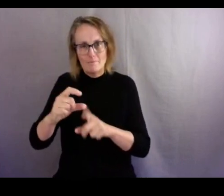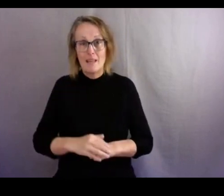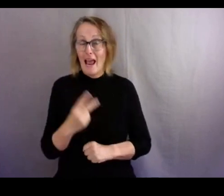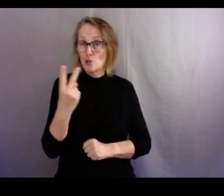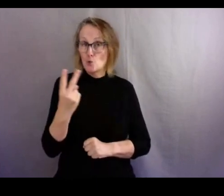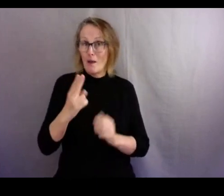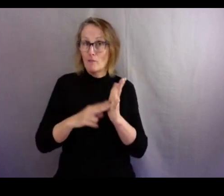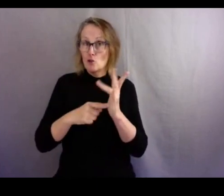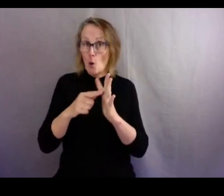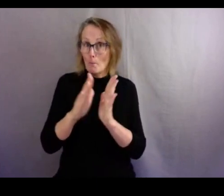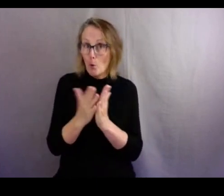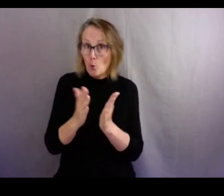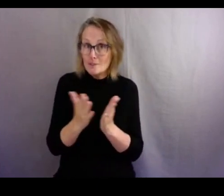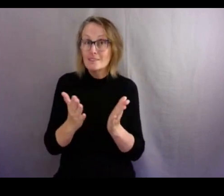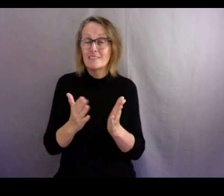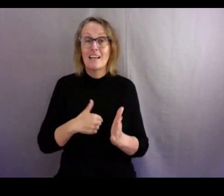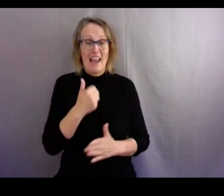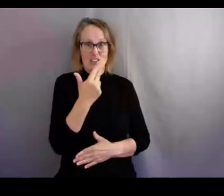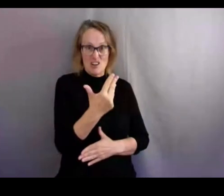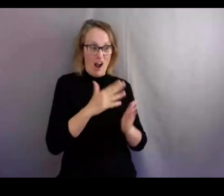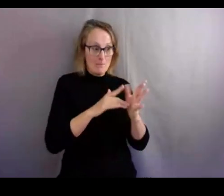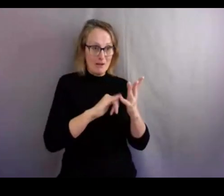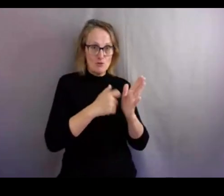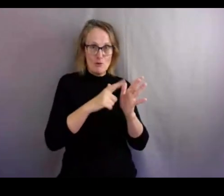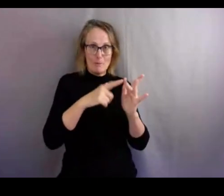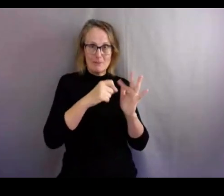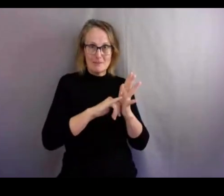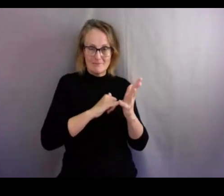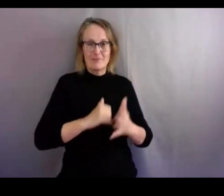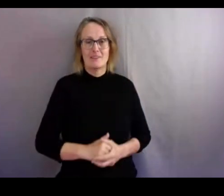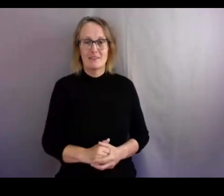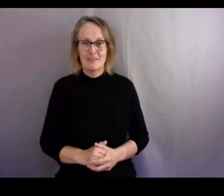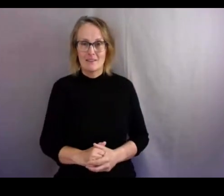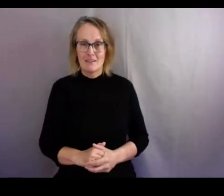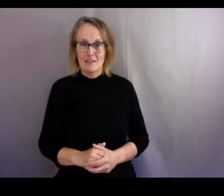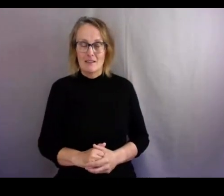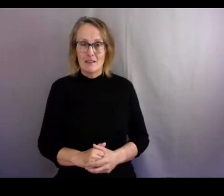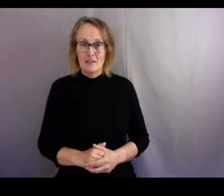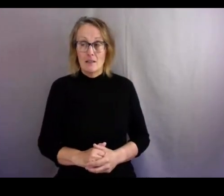and another containing nine manuscripts. Gauguin began writing articles